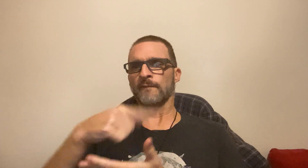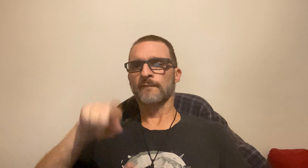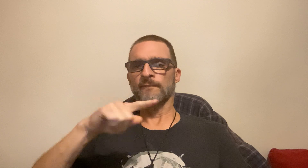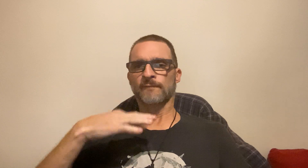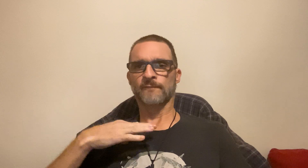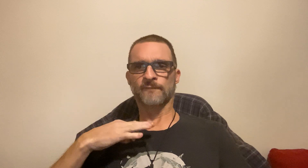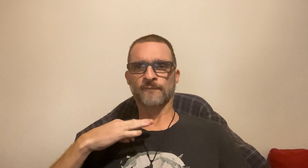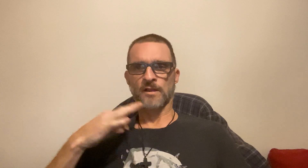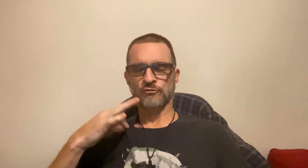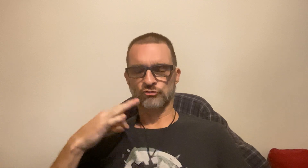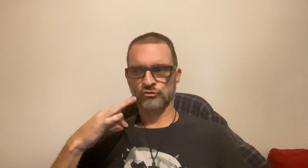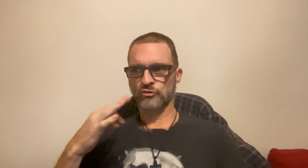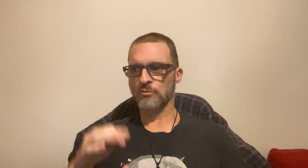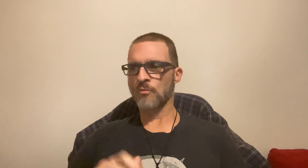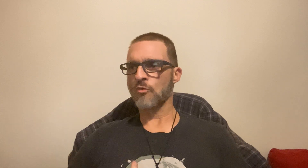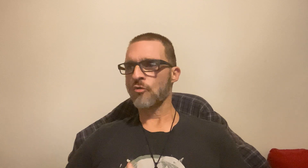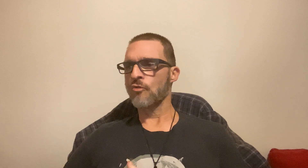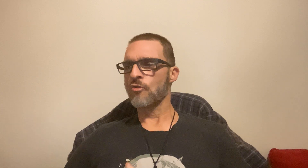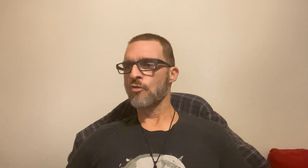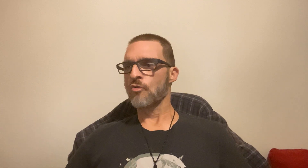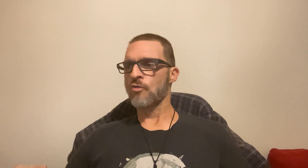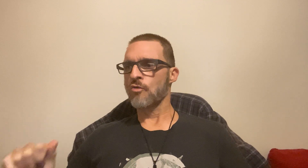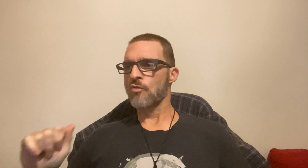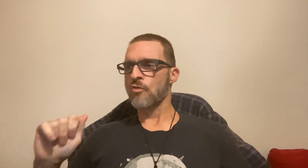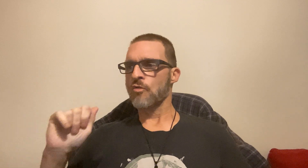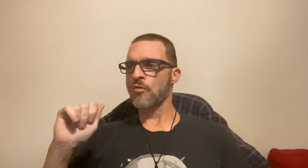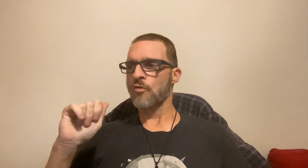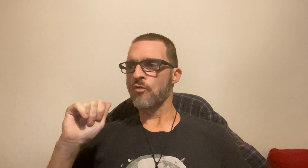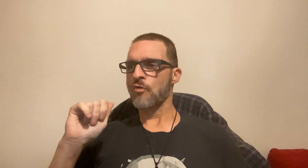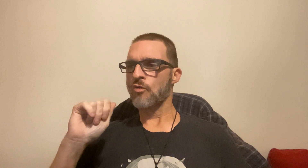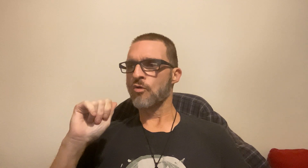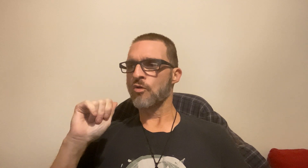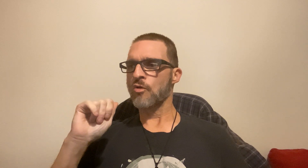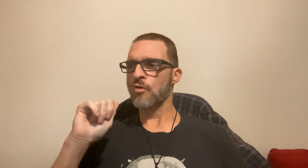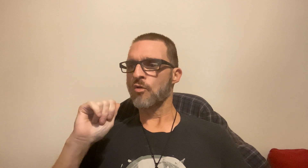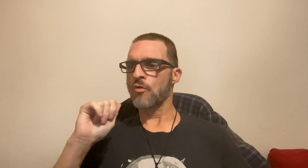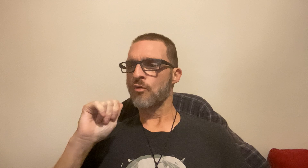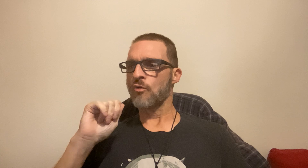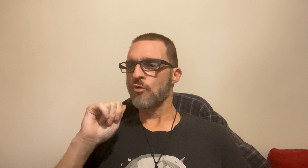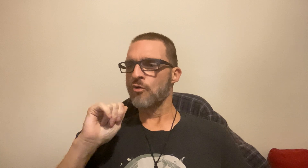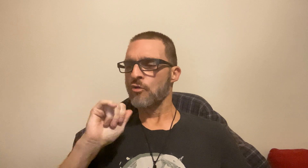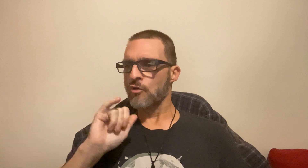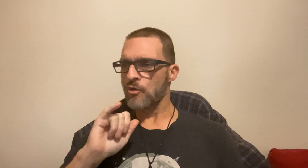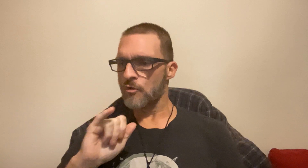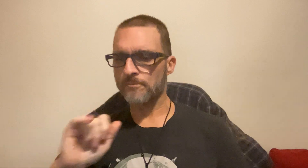How to prove you are volunteers.